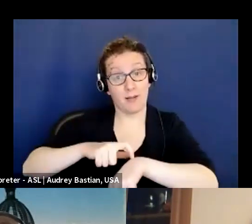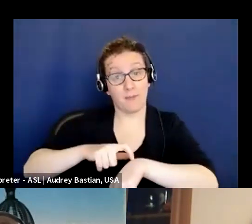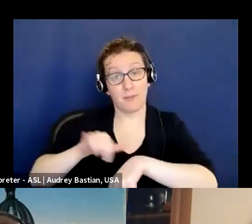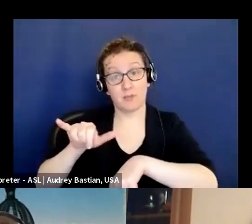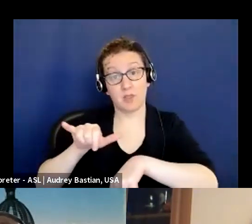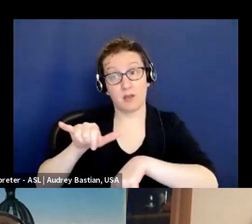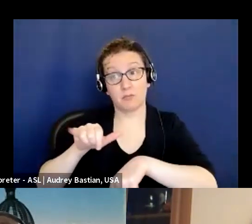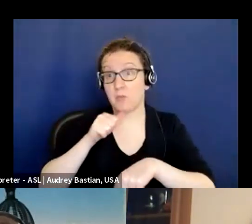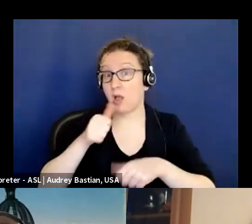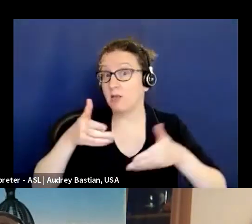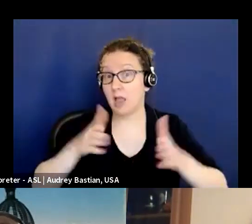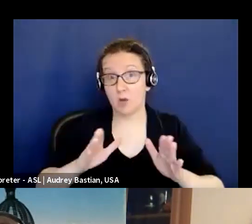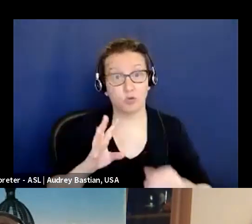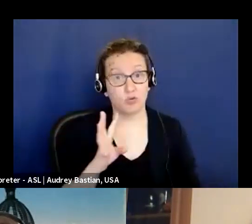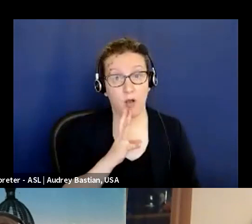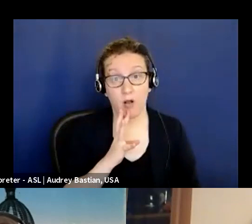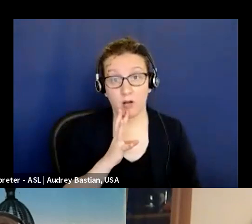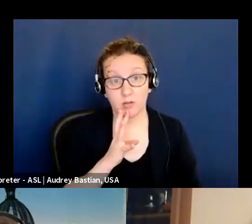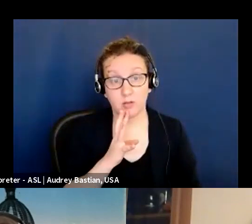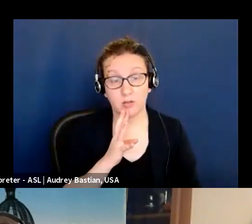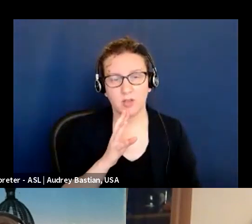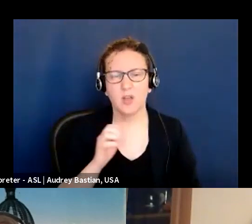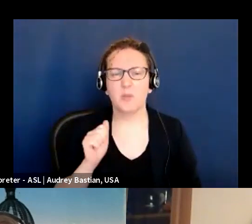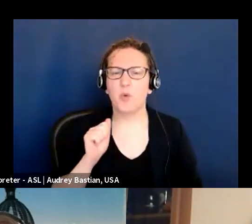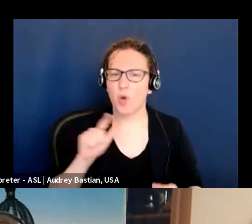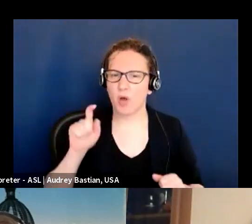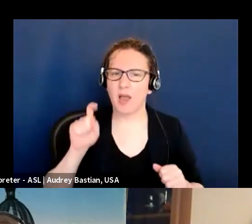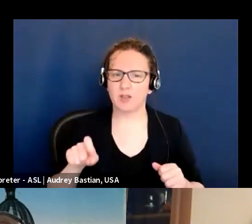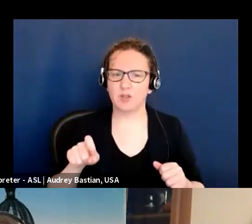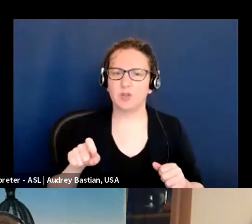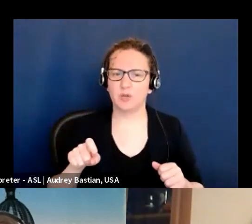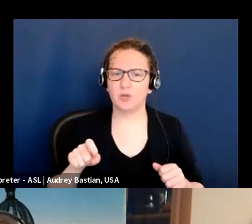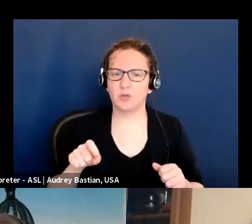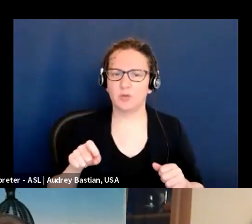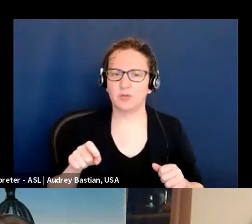allowed to talk but all of us had to try to build a tower together or something like that.